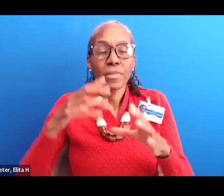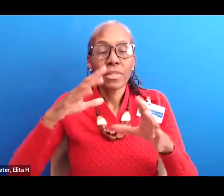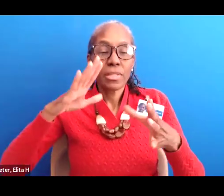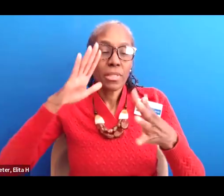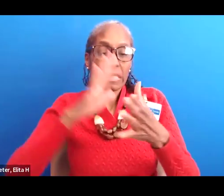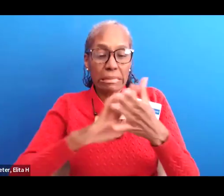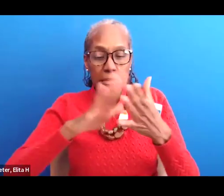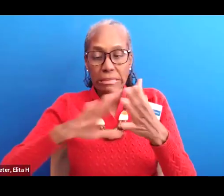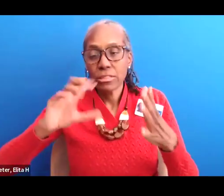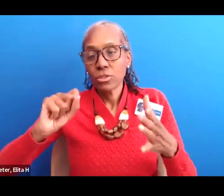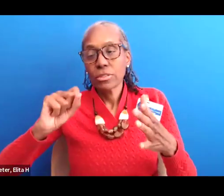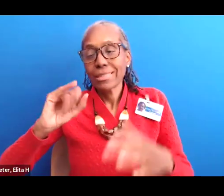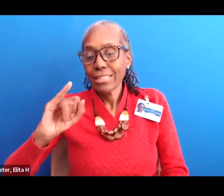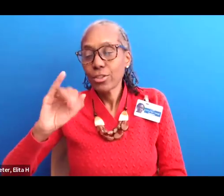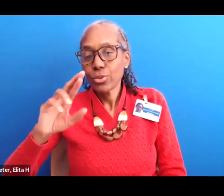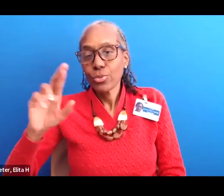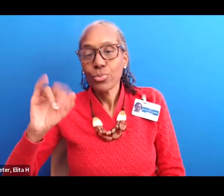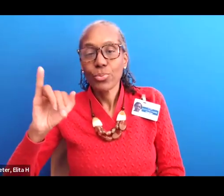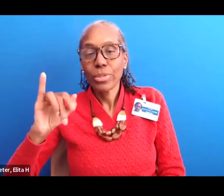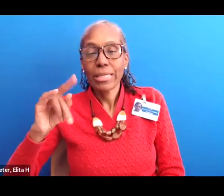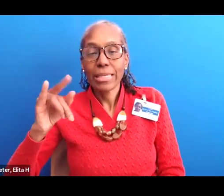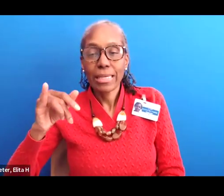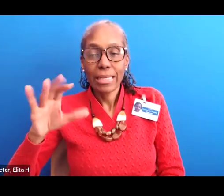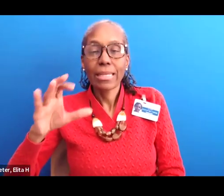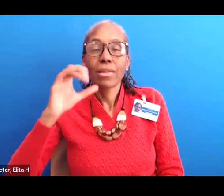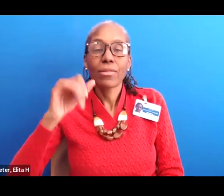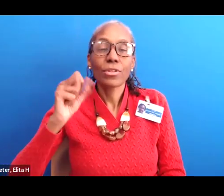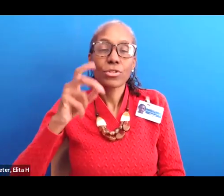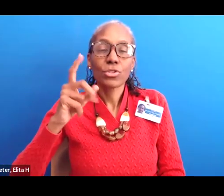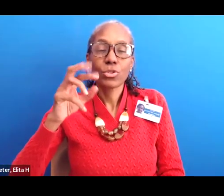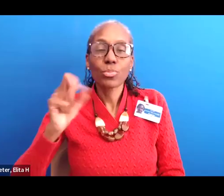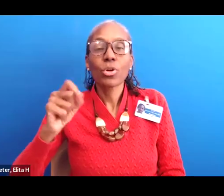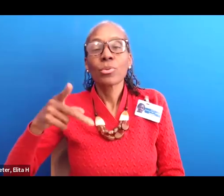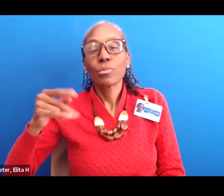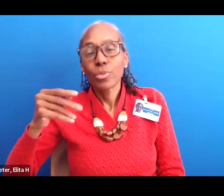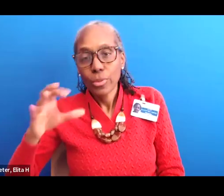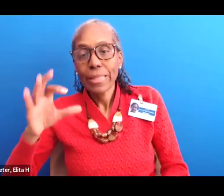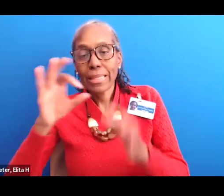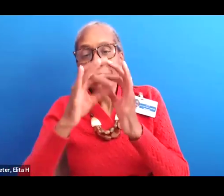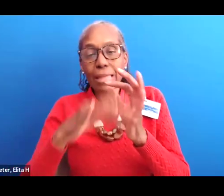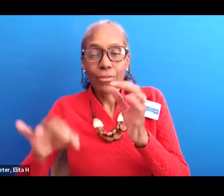catheters, and again, as I say, some people never do it, it just really depends on what's happening.